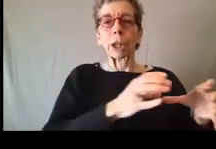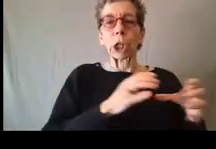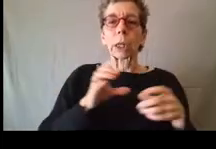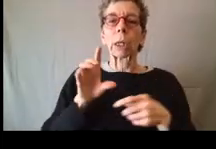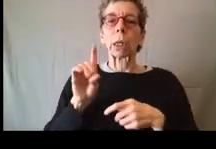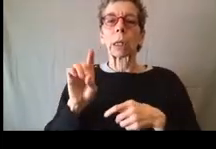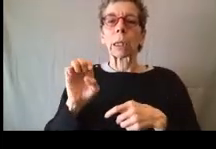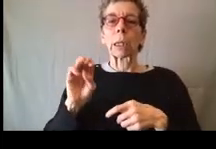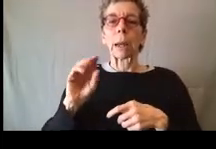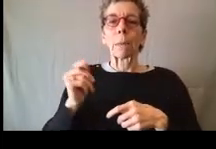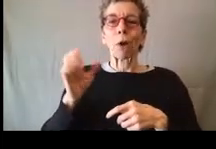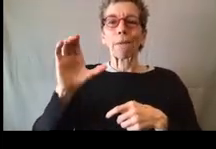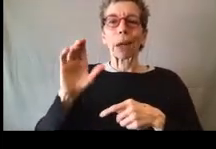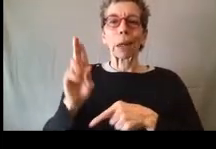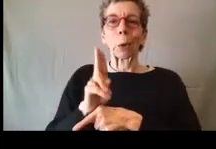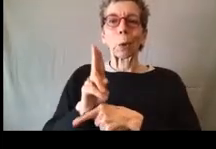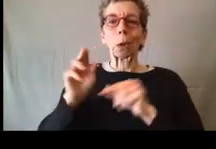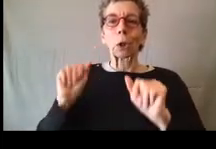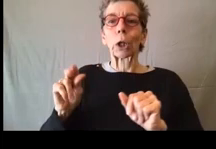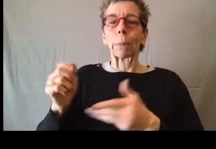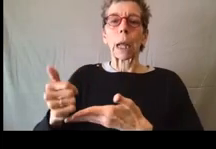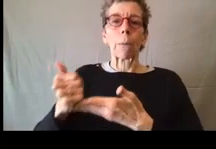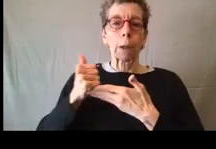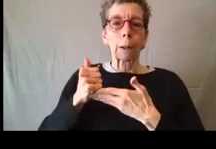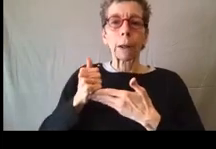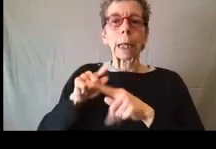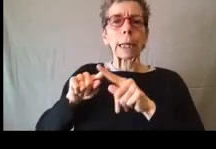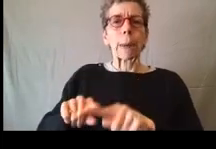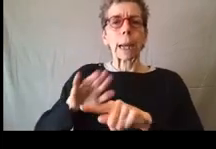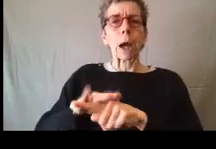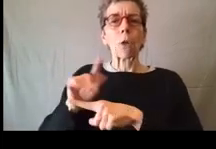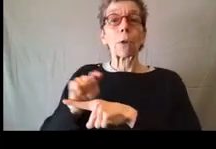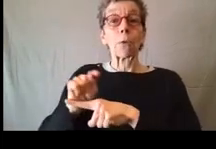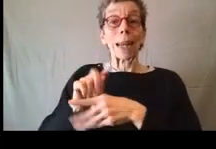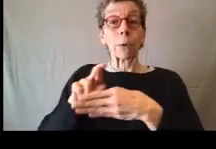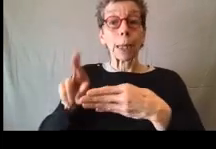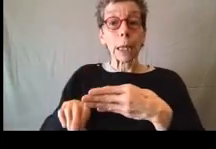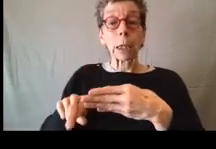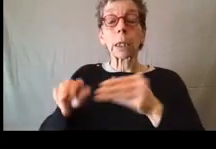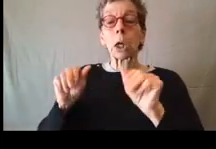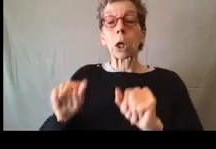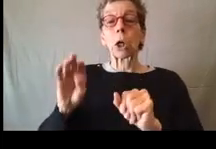could be useful and depending on the training results could also leave different more tailored